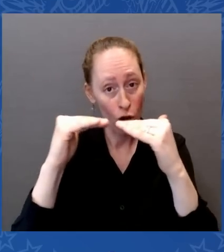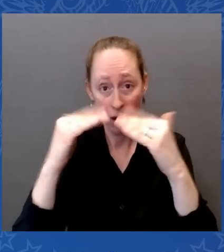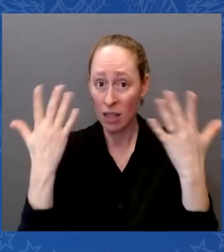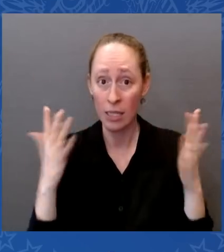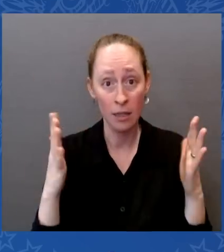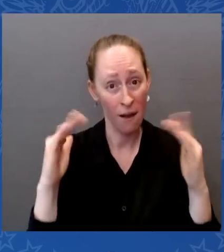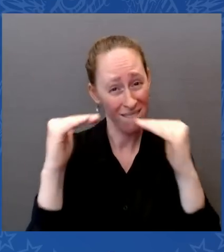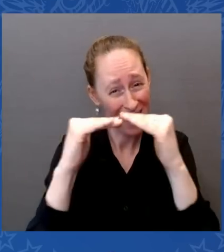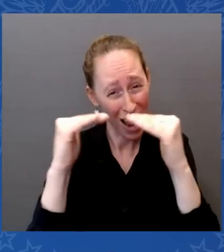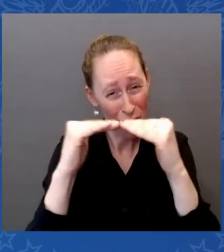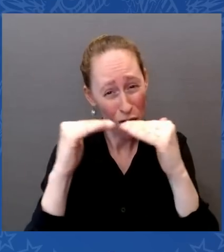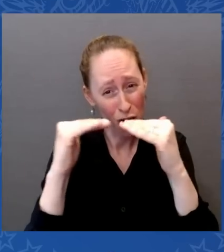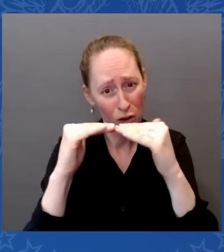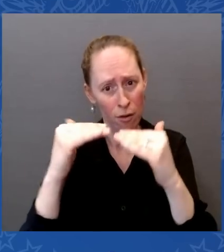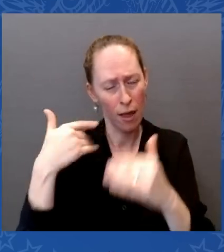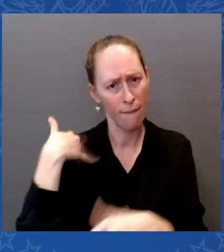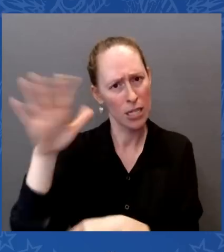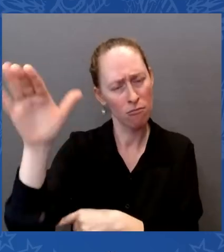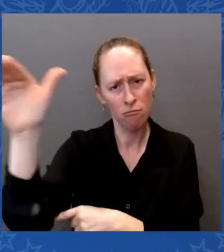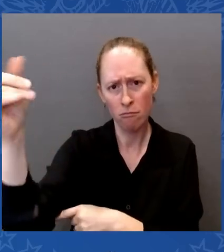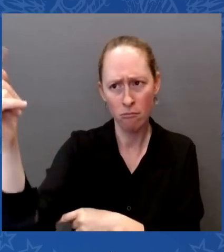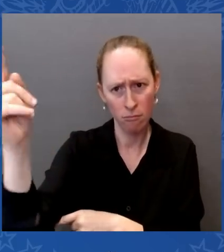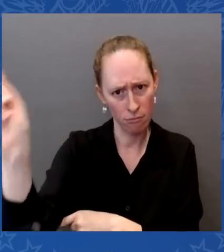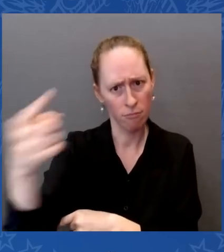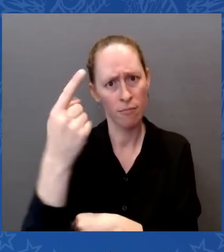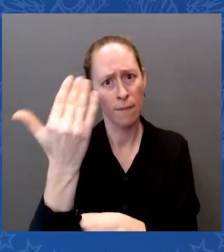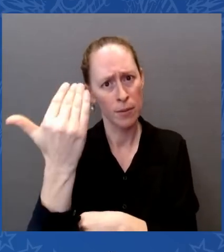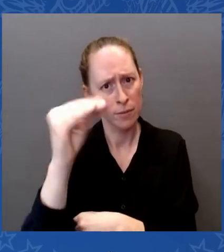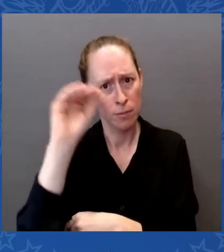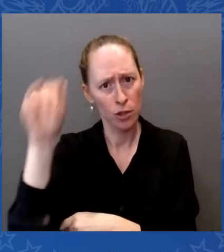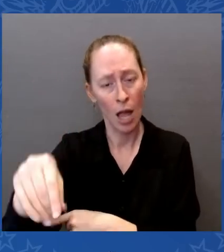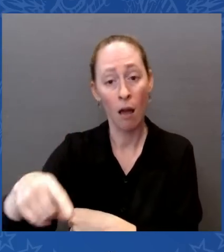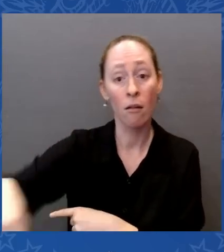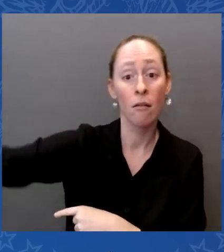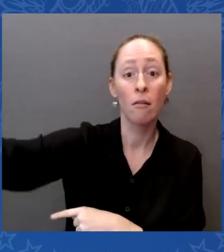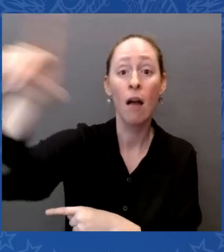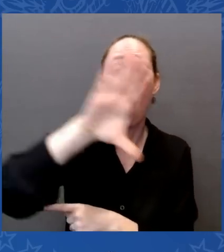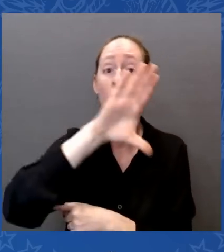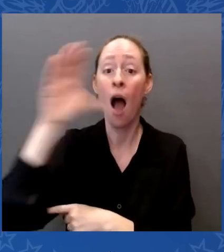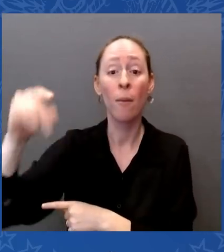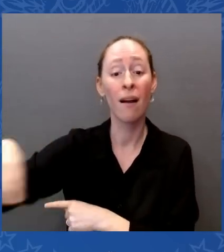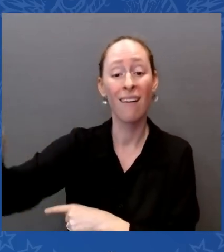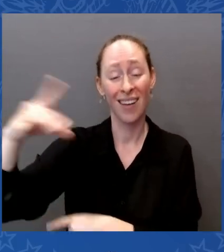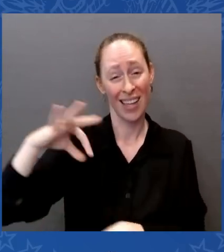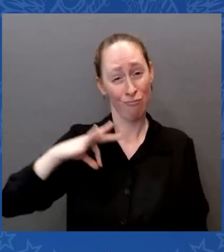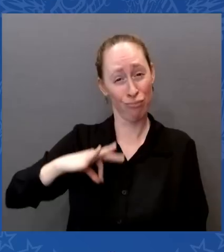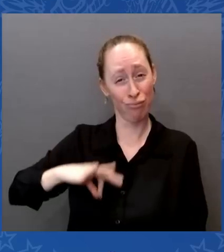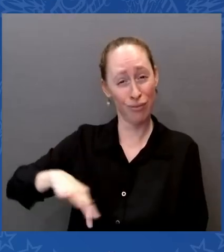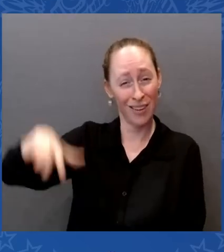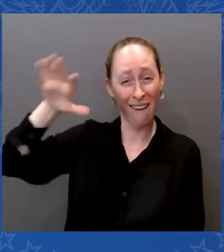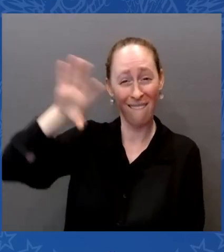who made $40 billion and didn't pay a red cent. They now -- my God, they got to pay 15 percent.